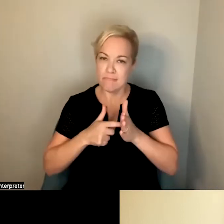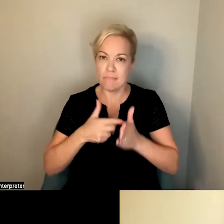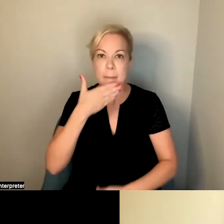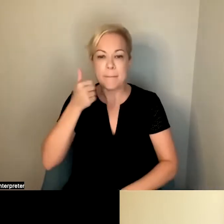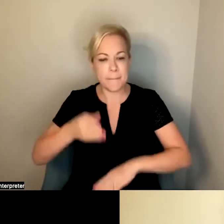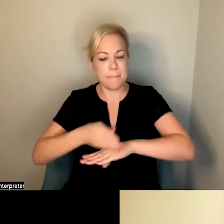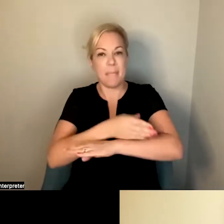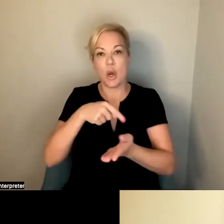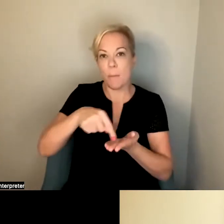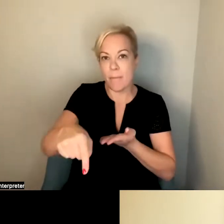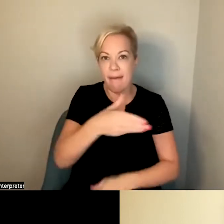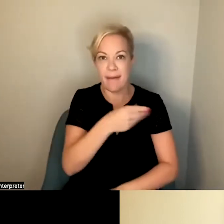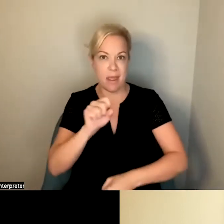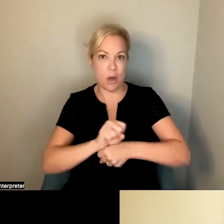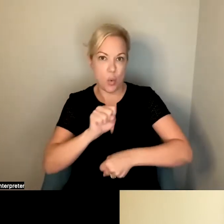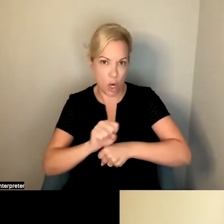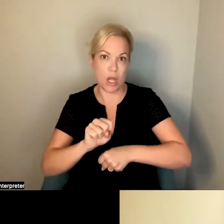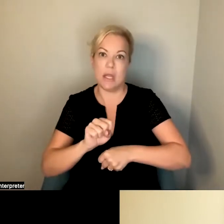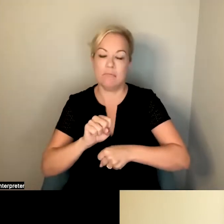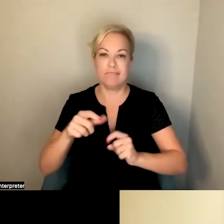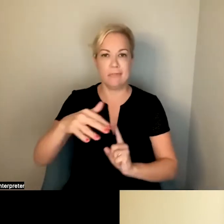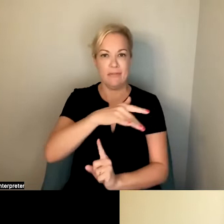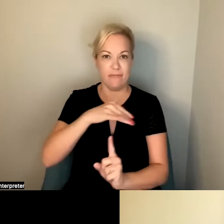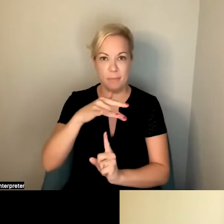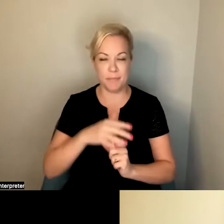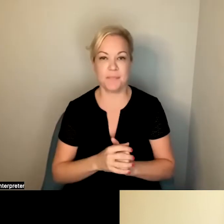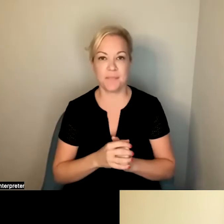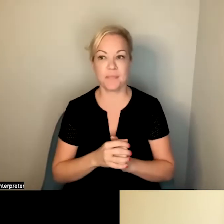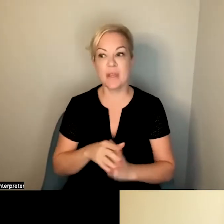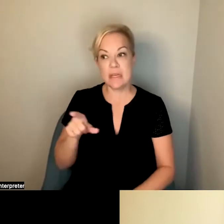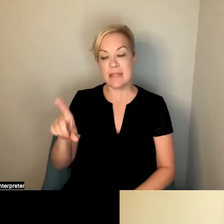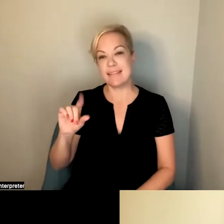Dana will talk with us about the wave of successful union organizing efforts that